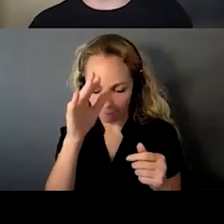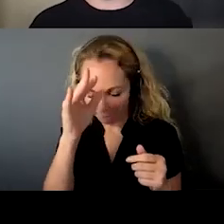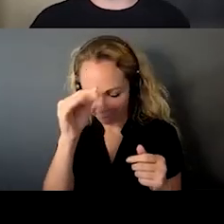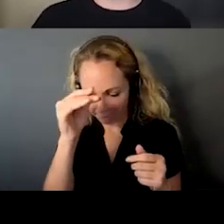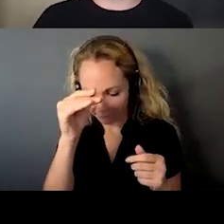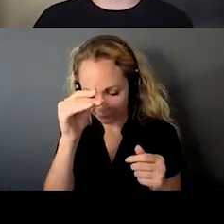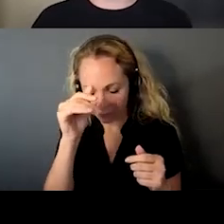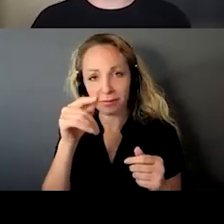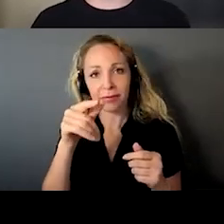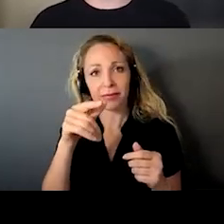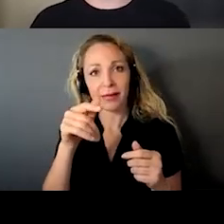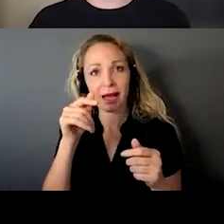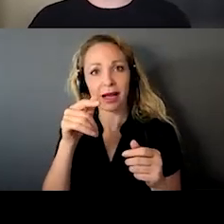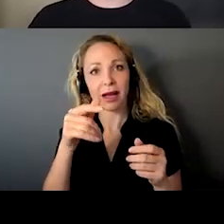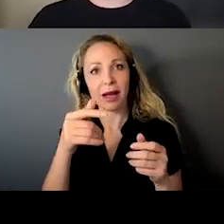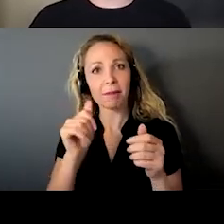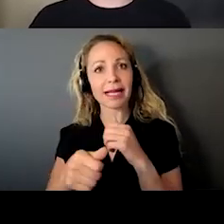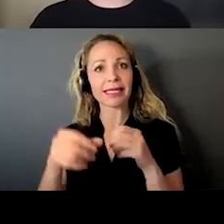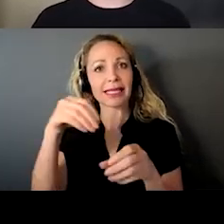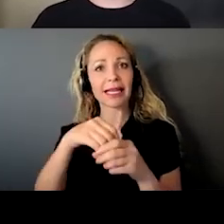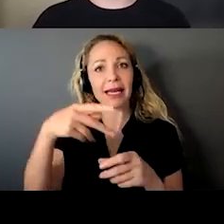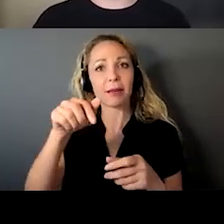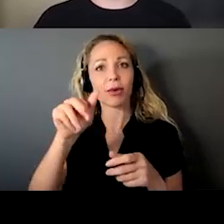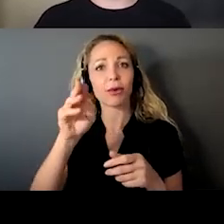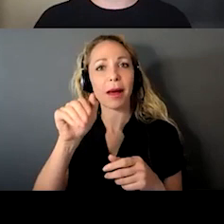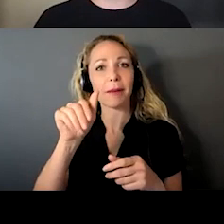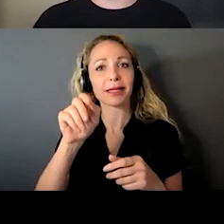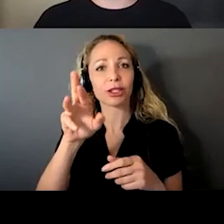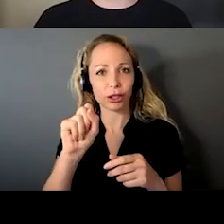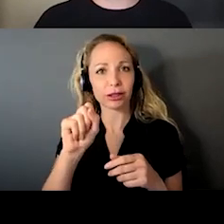PARAMETERS, THAT YOUYOU -- YOU'RE ACTUALLY GOING TO SET